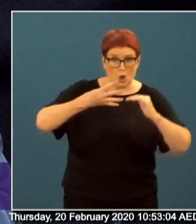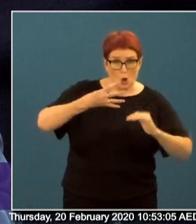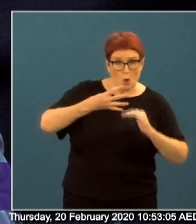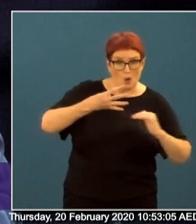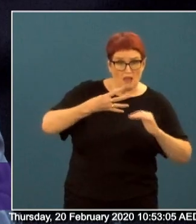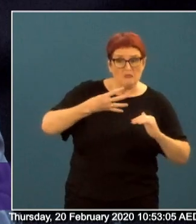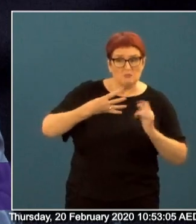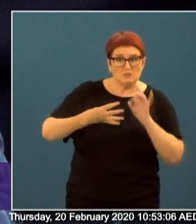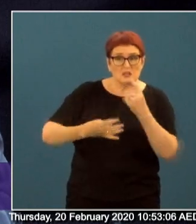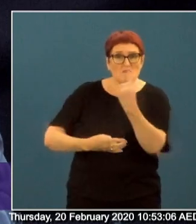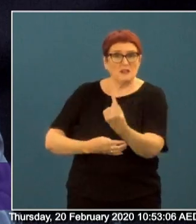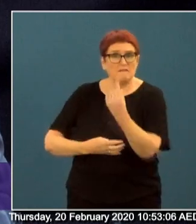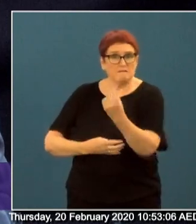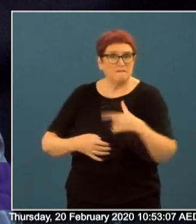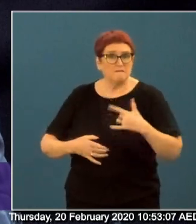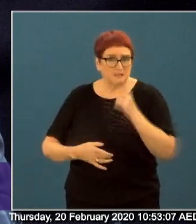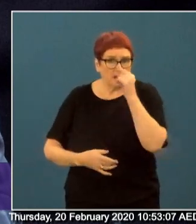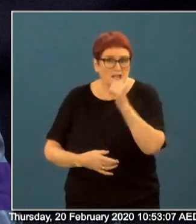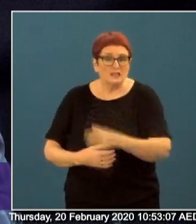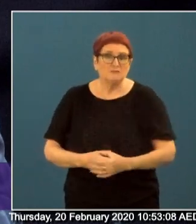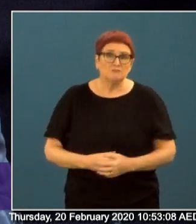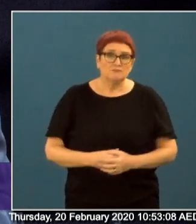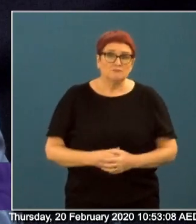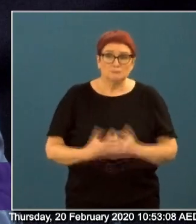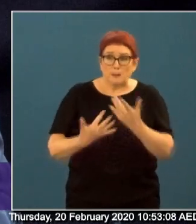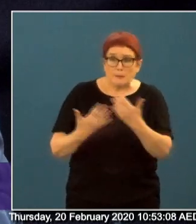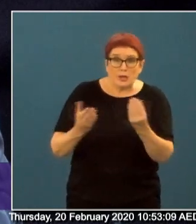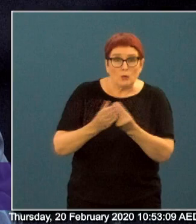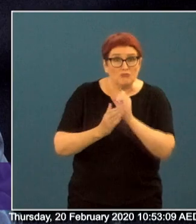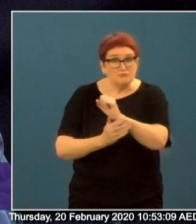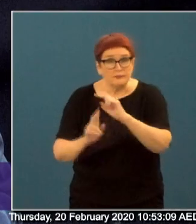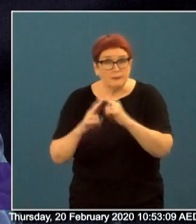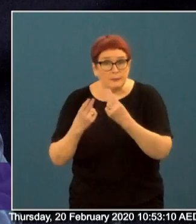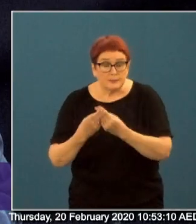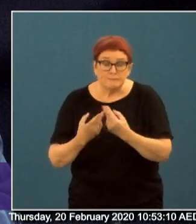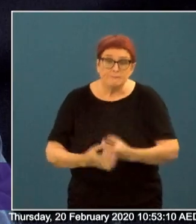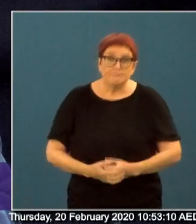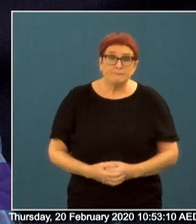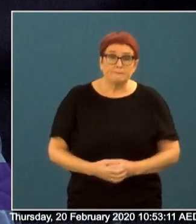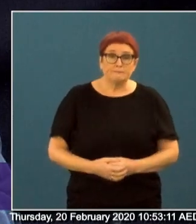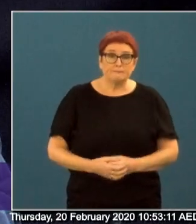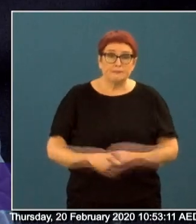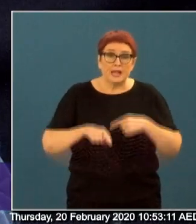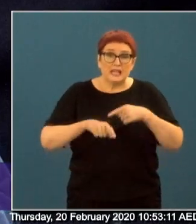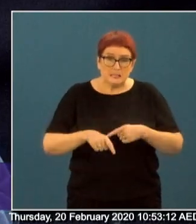many people live with families. And depending on the severity of intellectual disability,